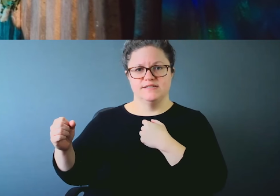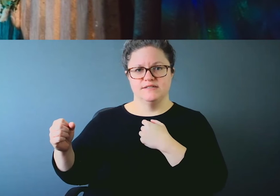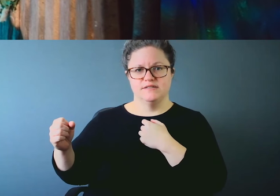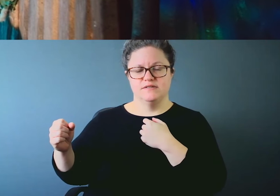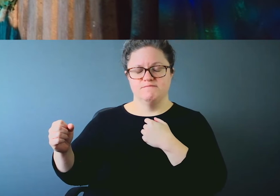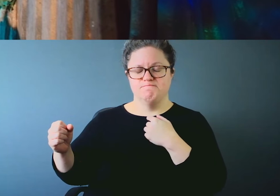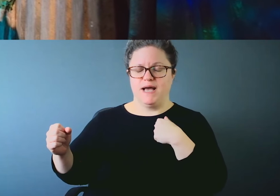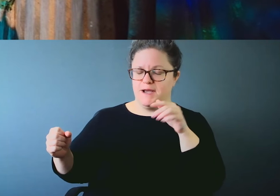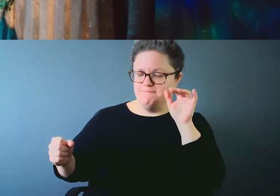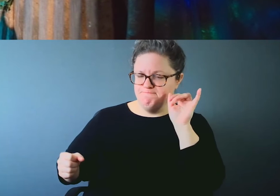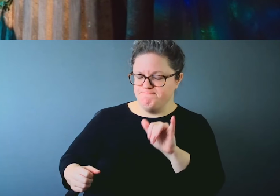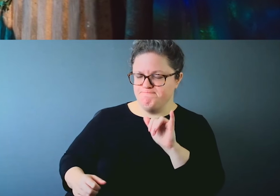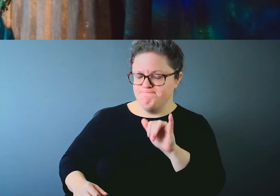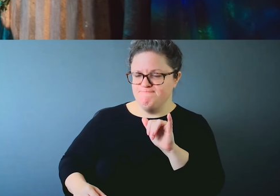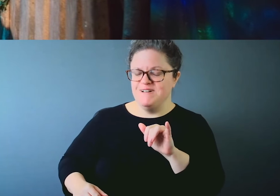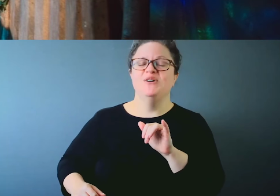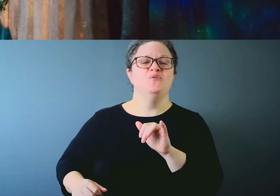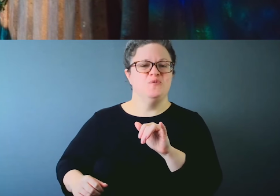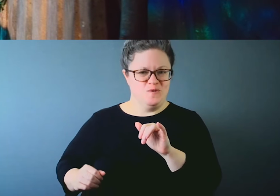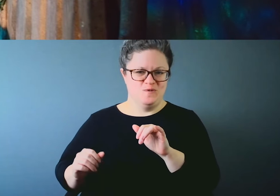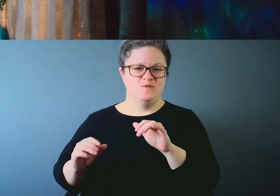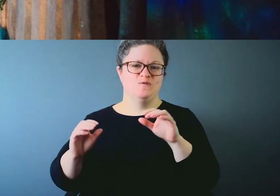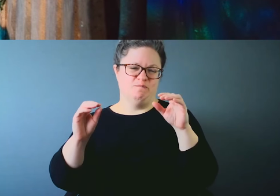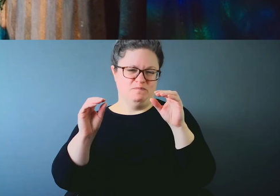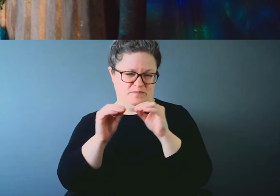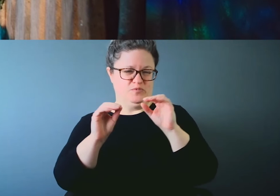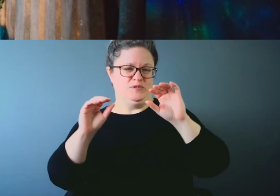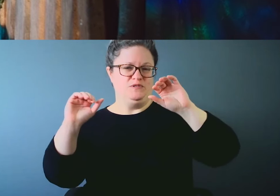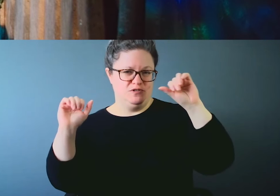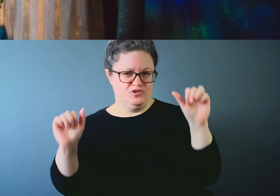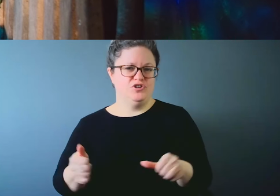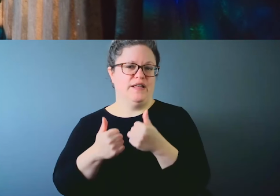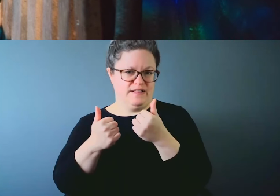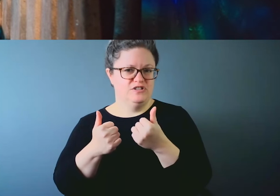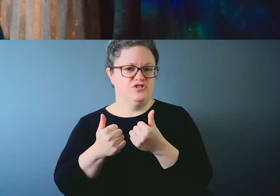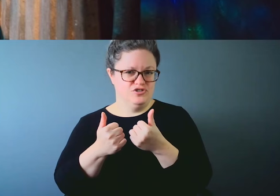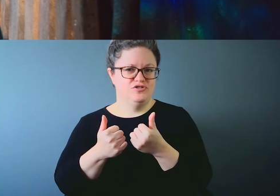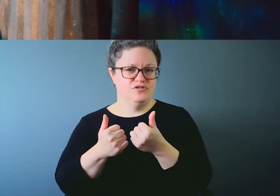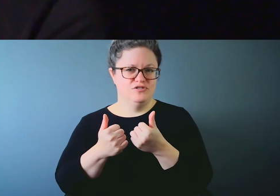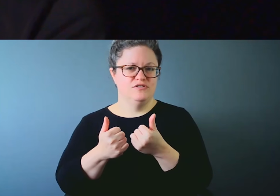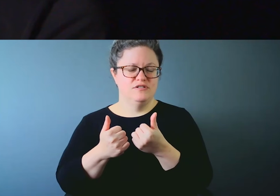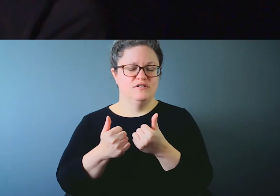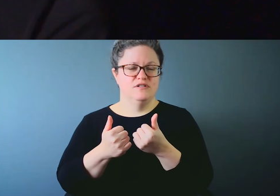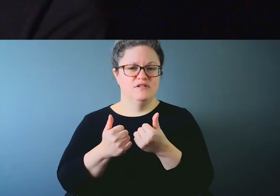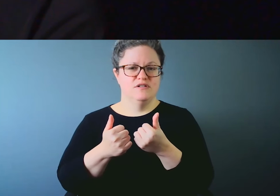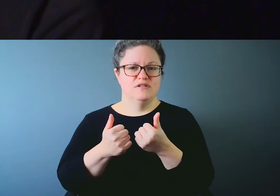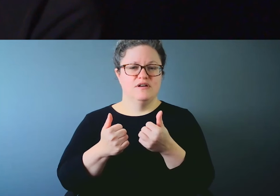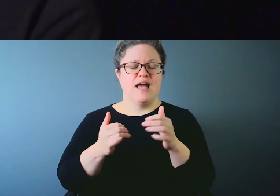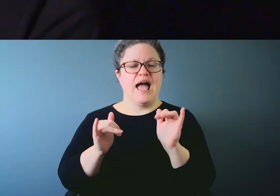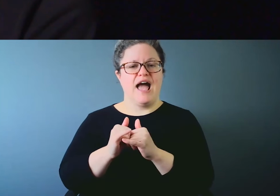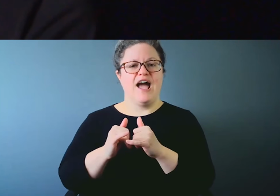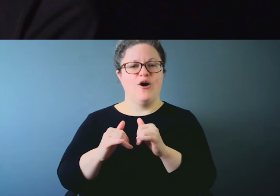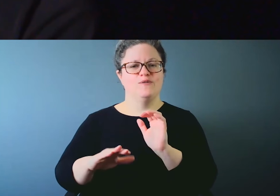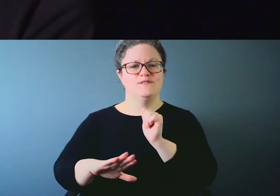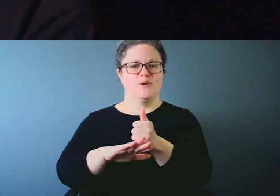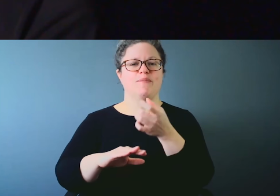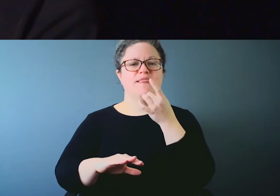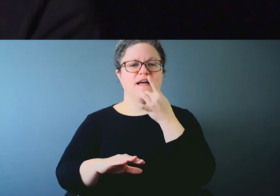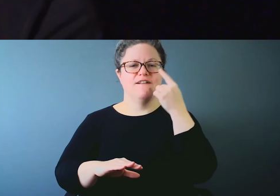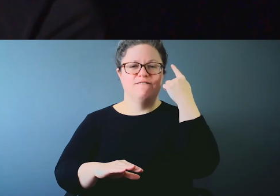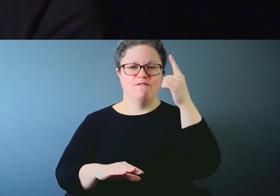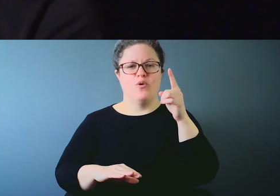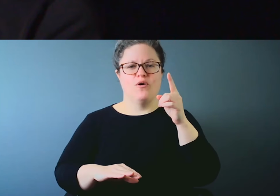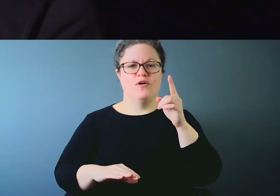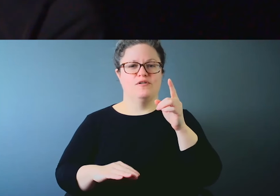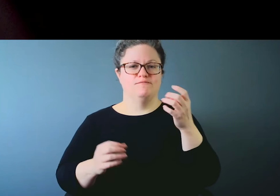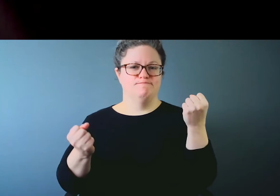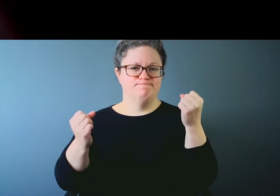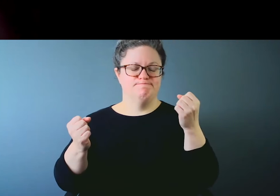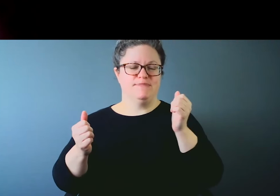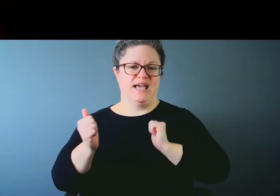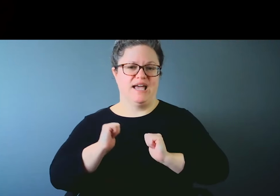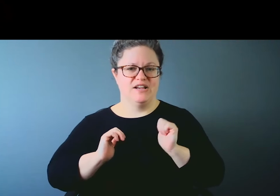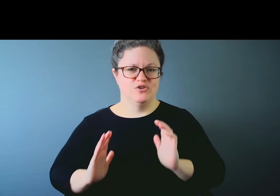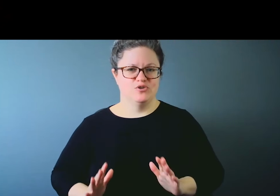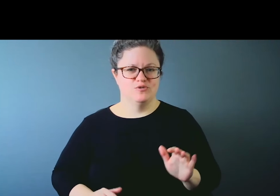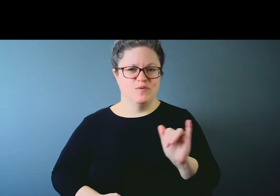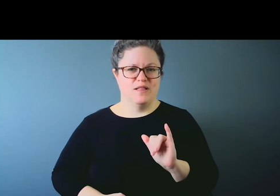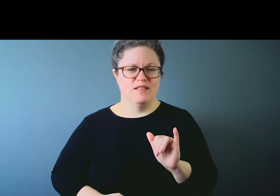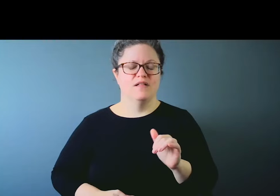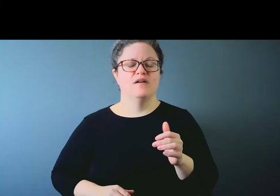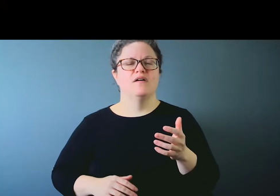So that creates limitations or challenges in the way that you can light the actors as well but still